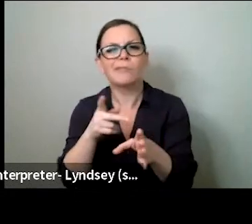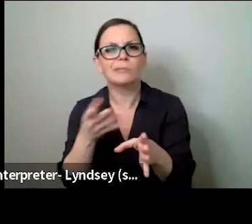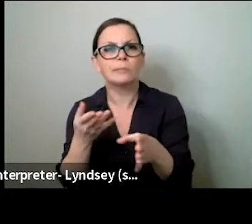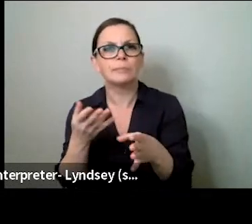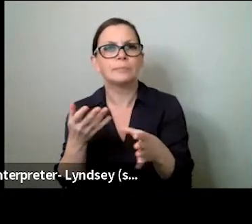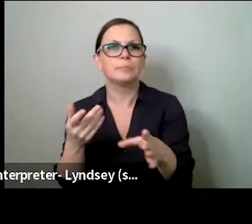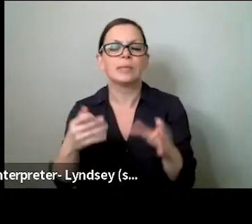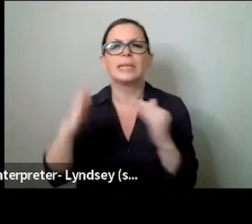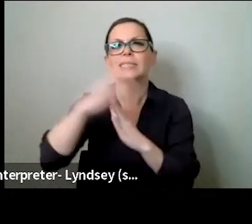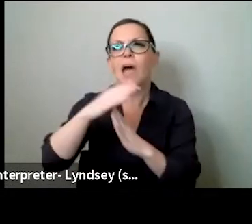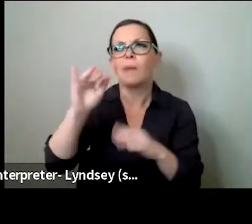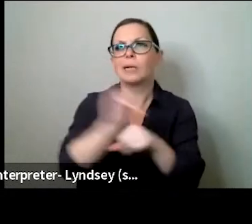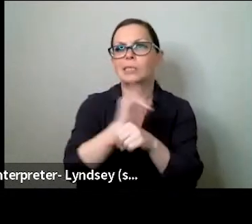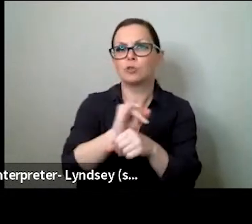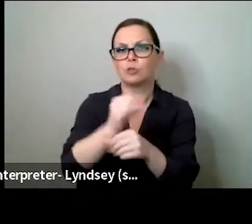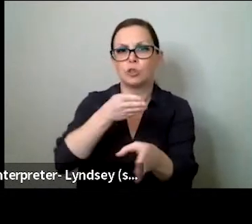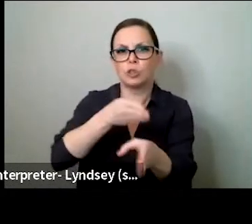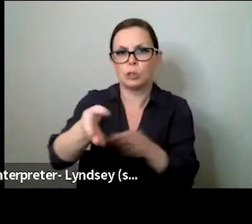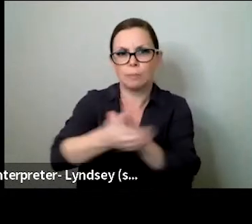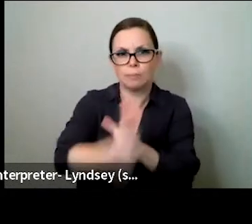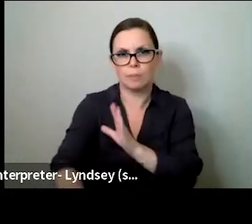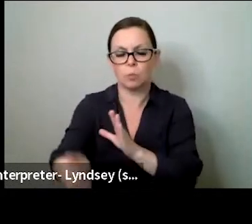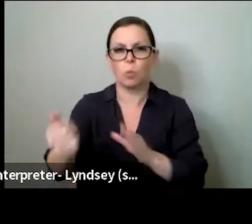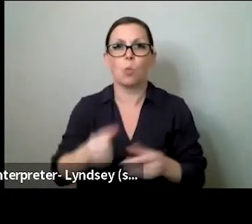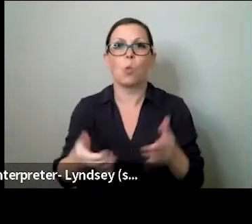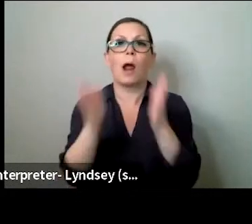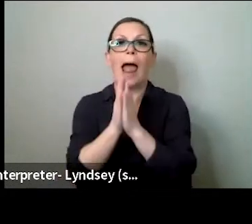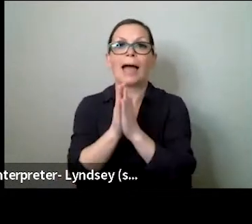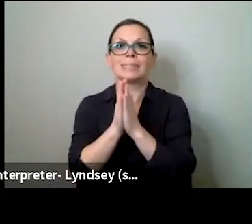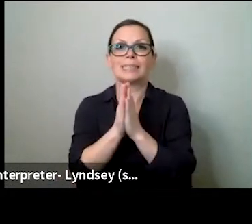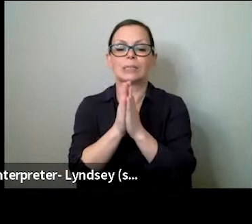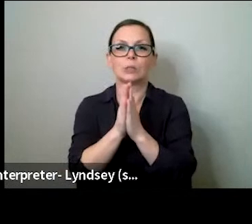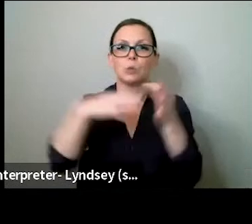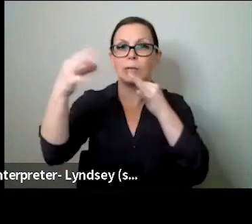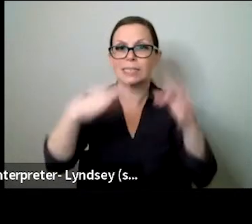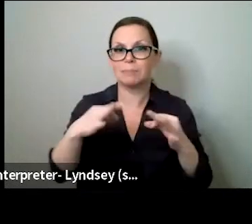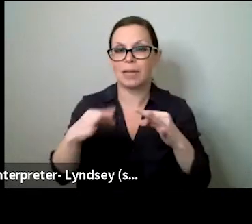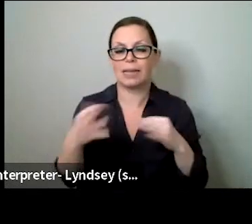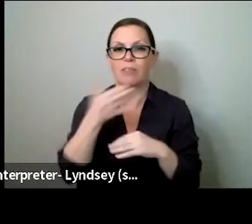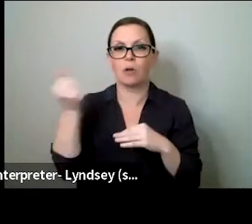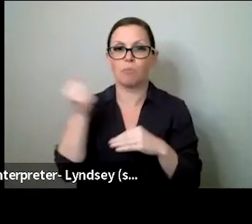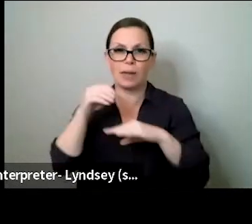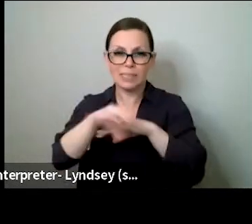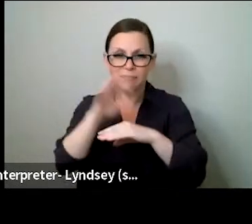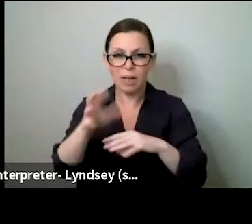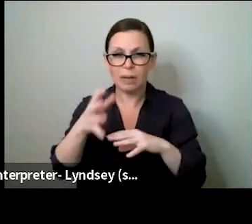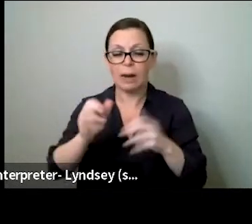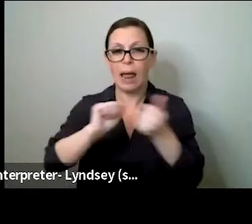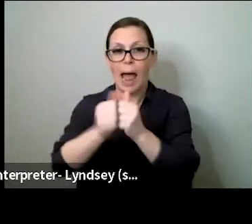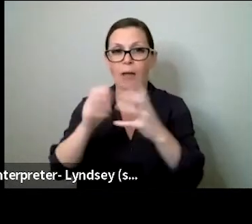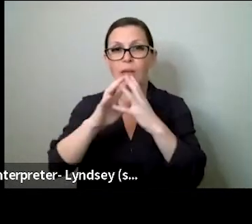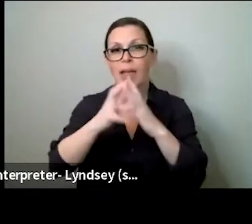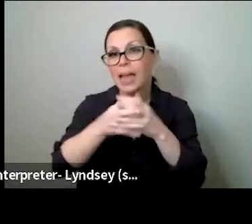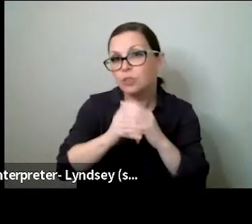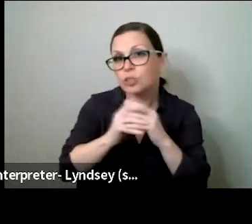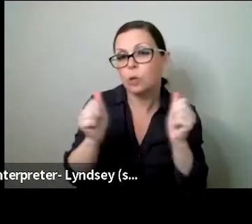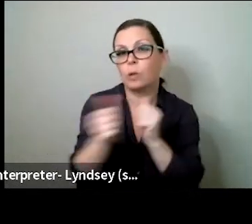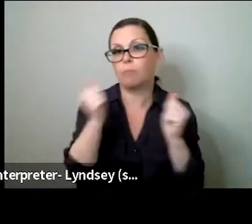where we're asking them to bring their best advice about how they intersect with performers and SAG-AFTRA artists.